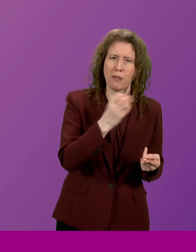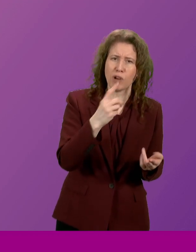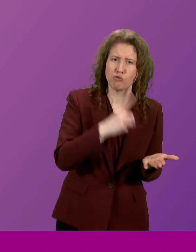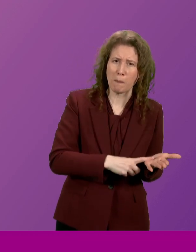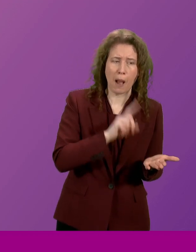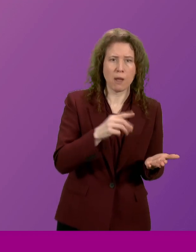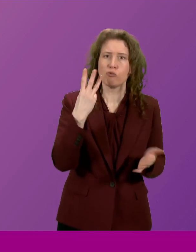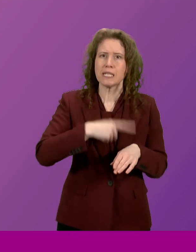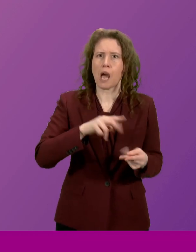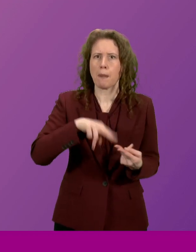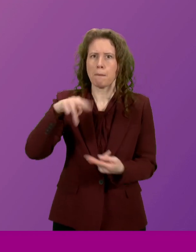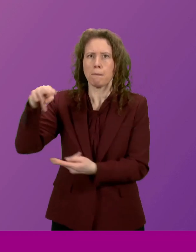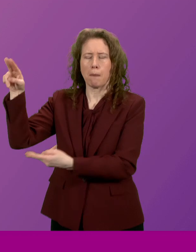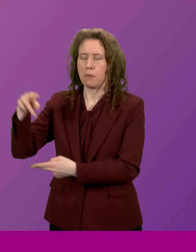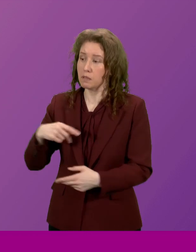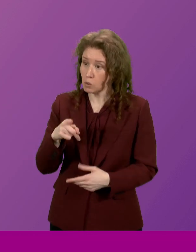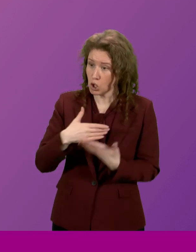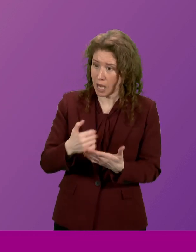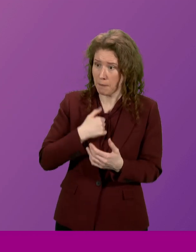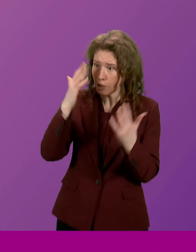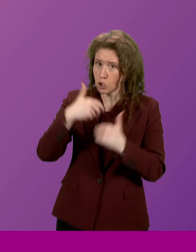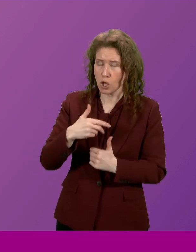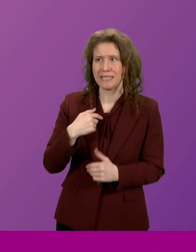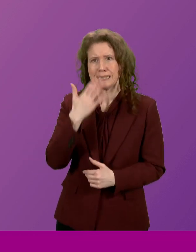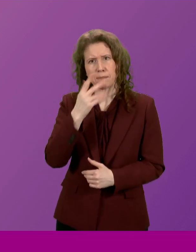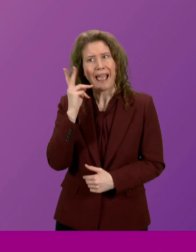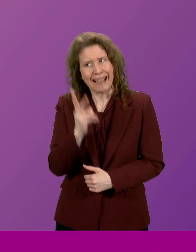Does the First Minister share my concern about what appears to be yet another broken election